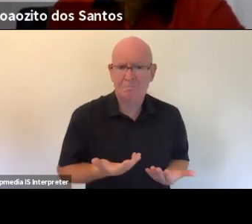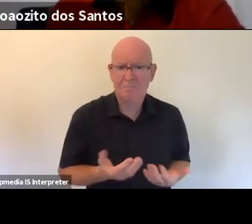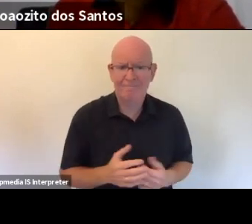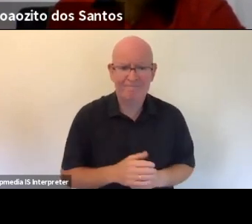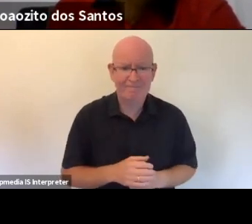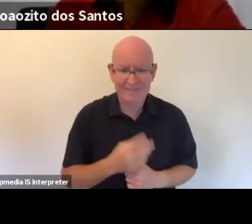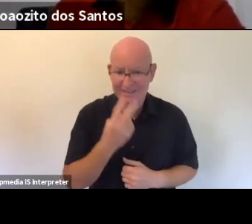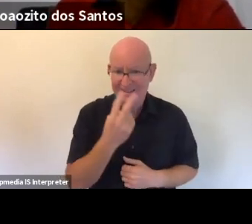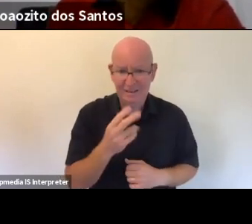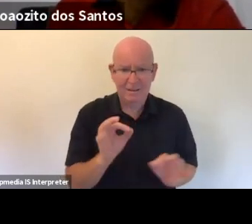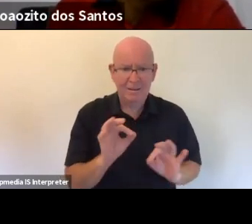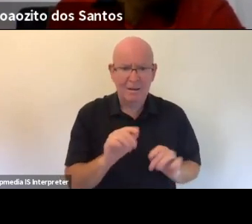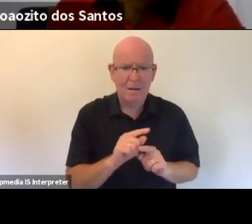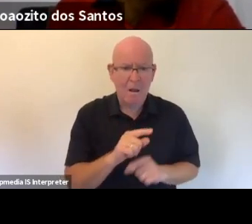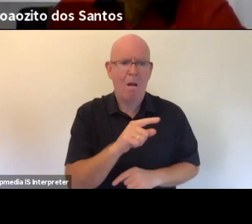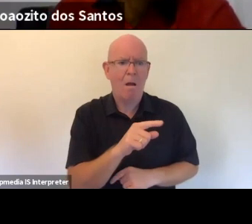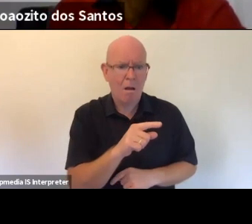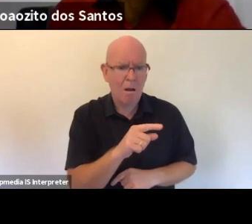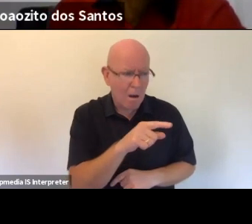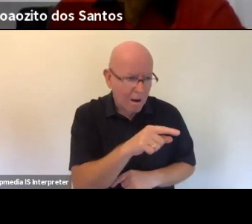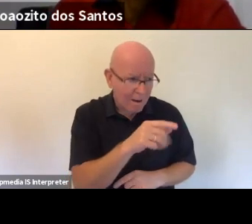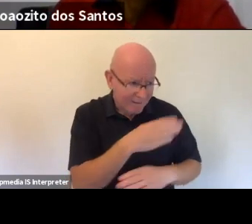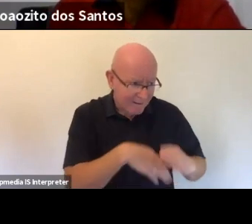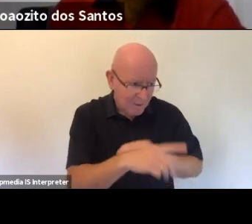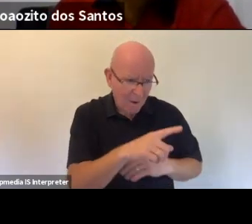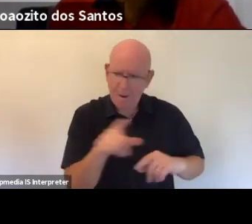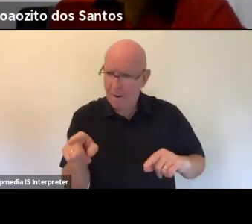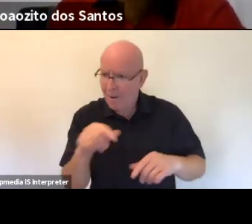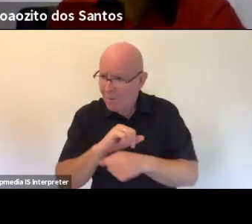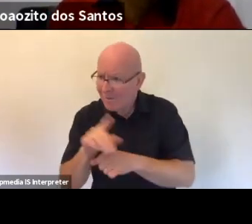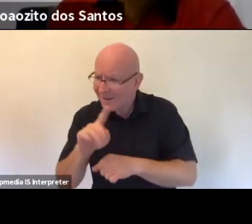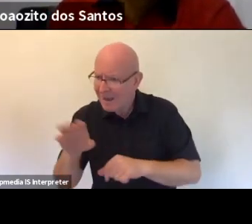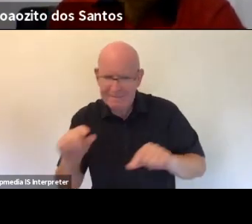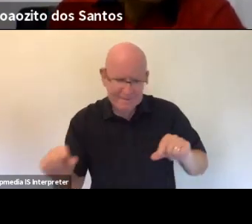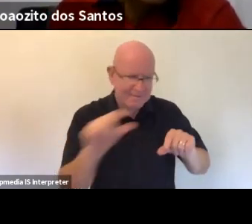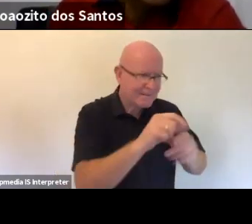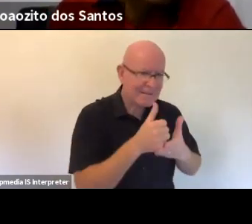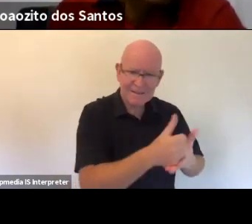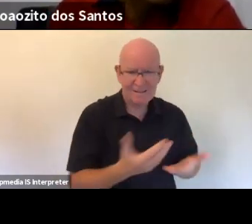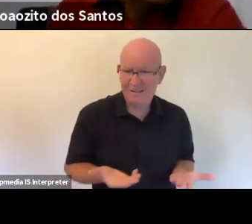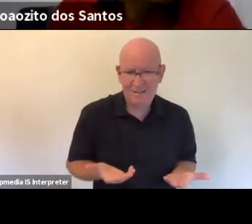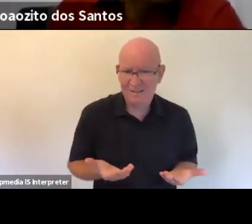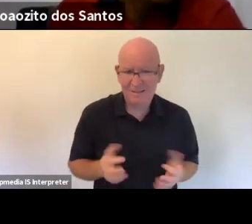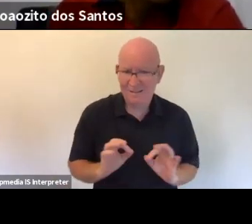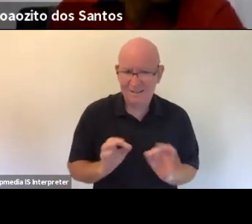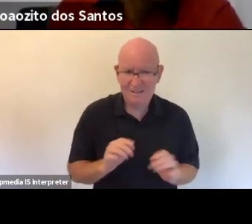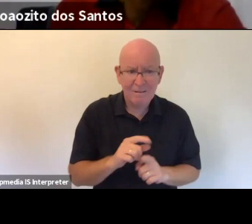inaccessible information, inaccessible handwashing facilities.